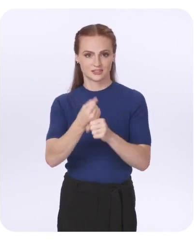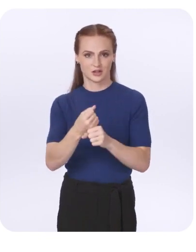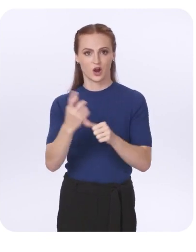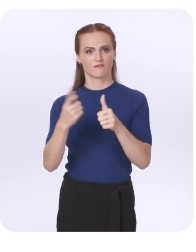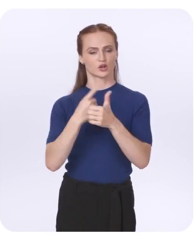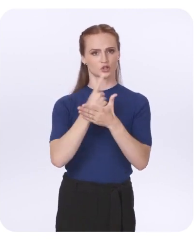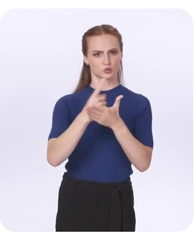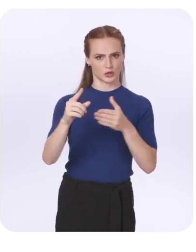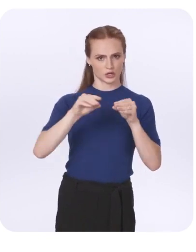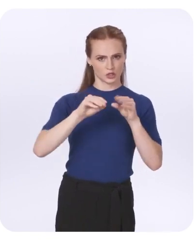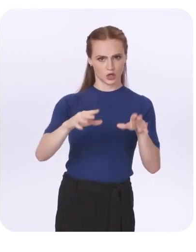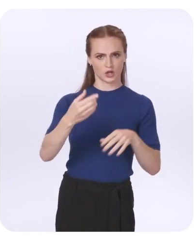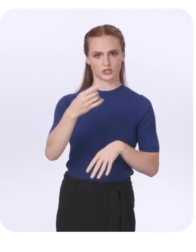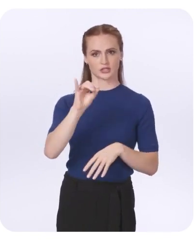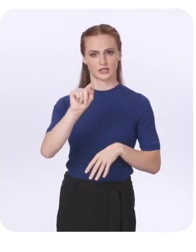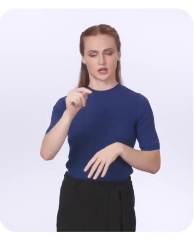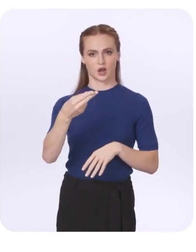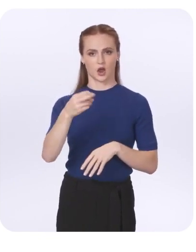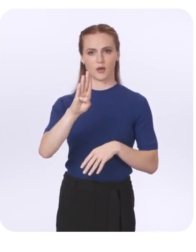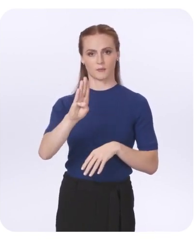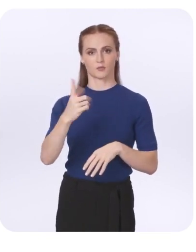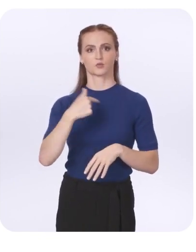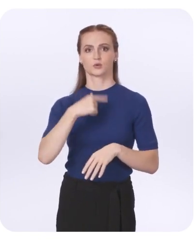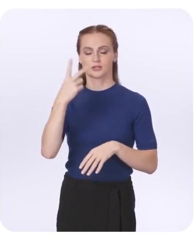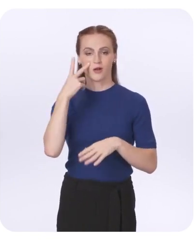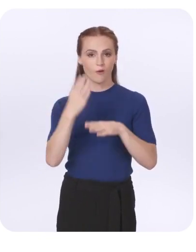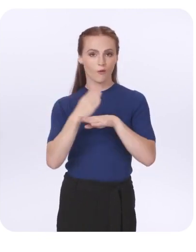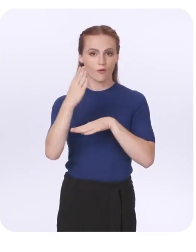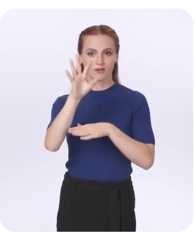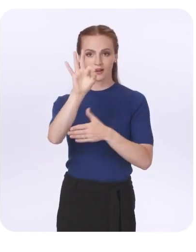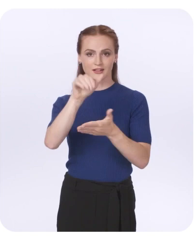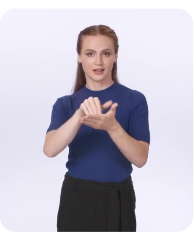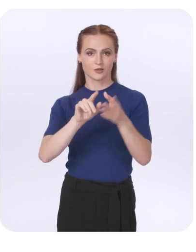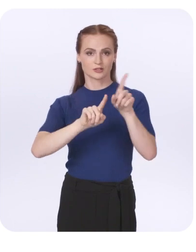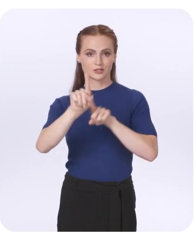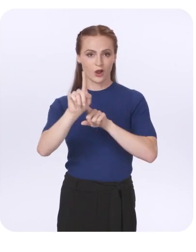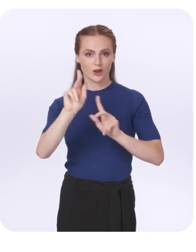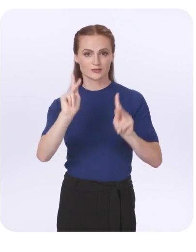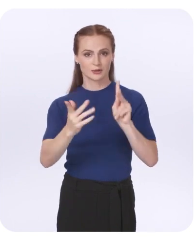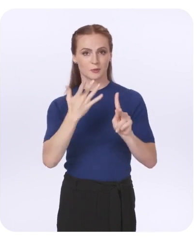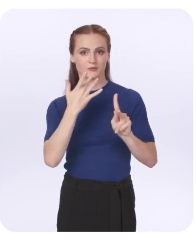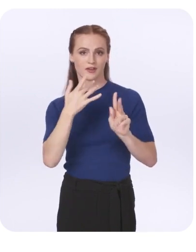we saw over 9000 stars of people favoriting this. We’ve also integrated Code Llama on Hugging Face,